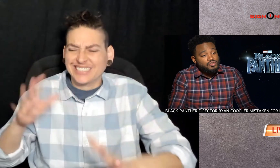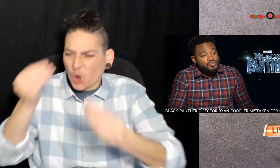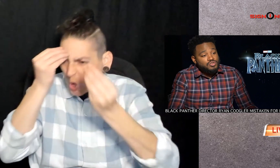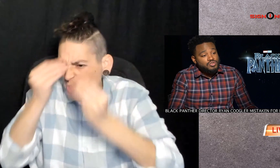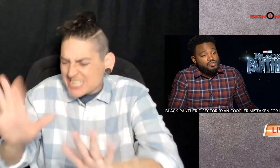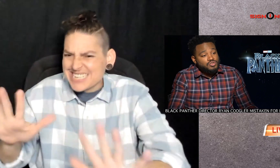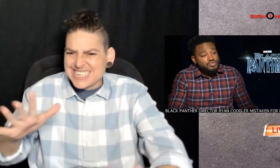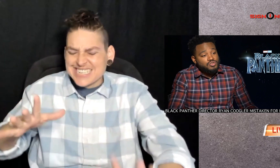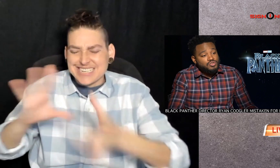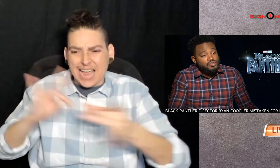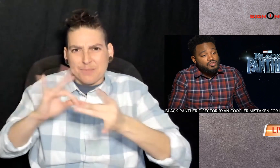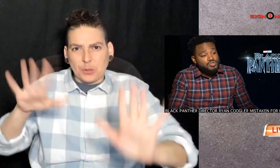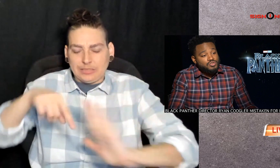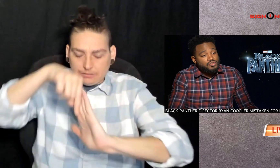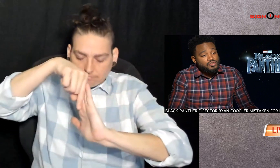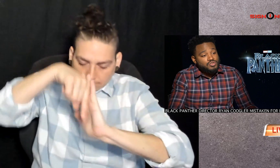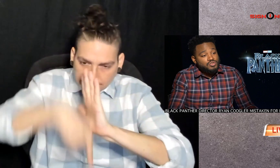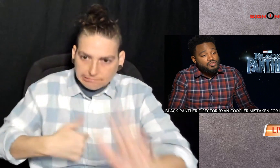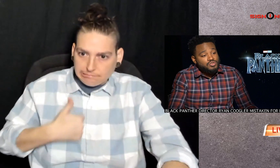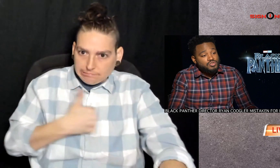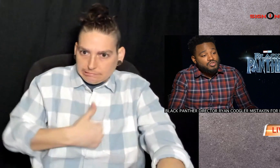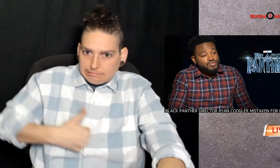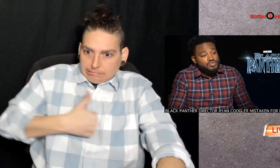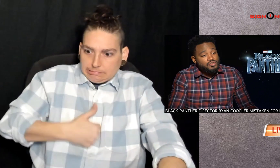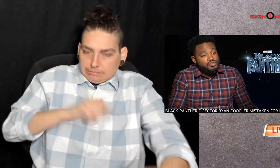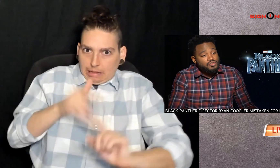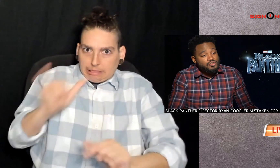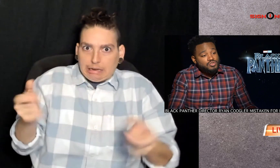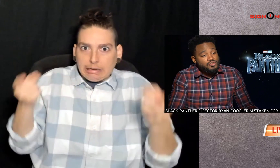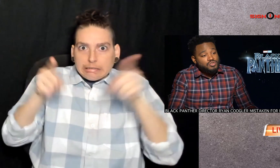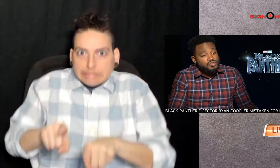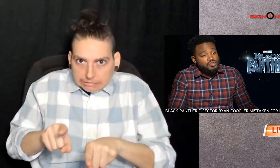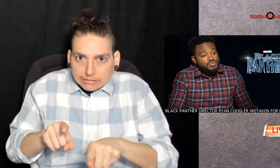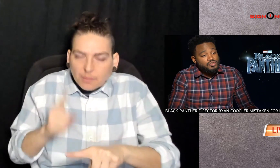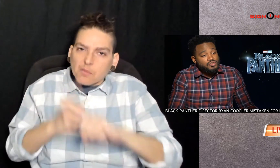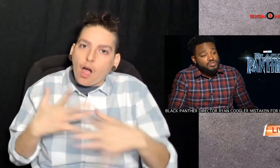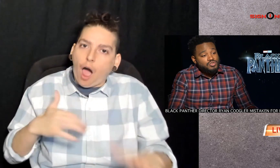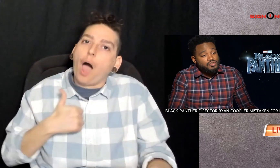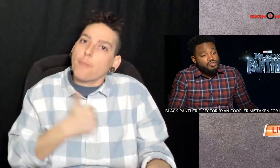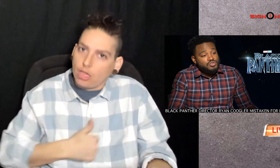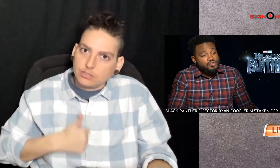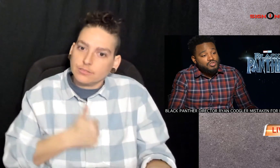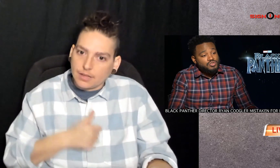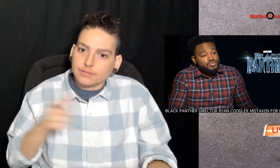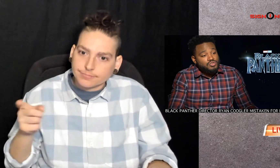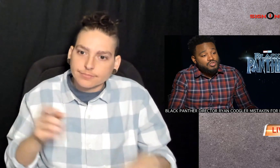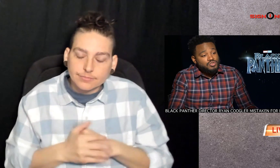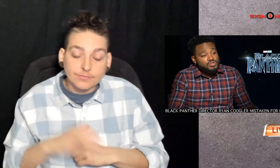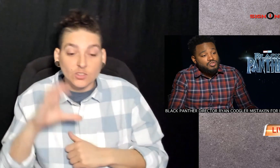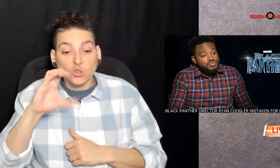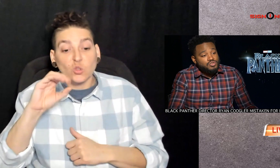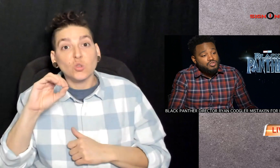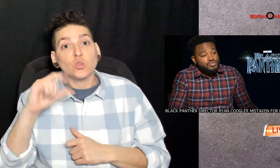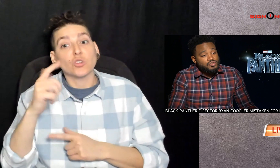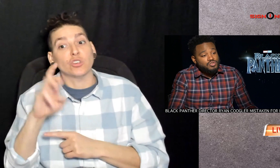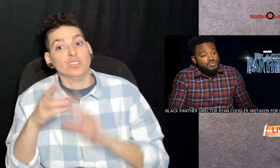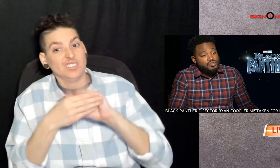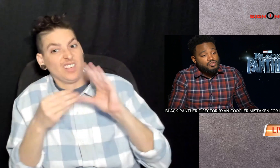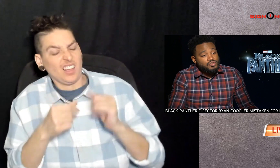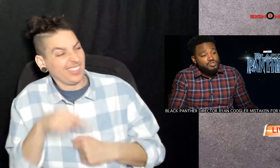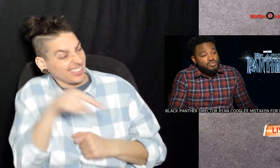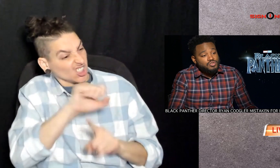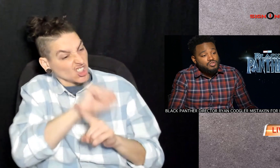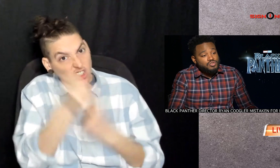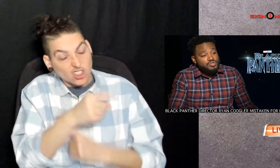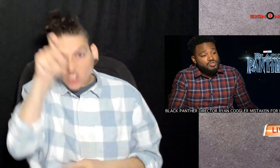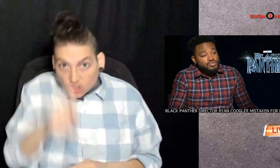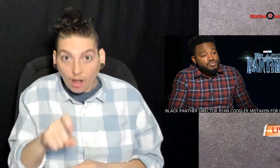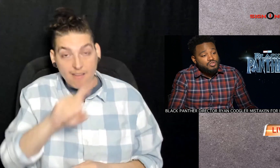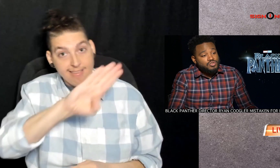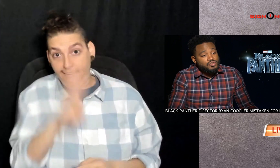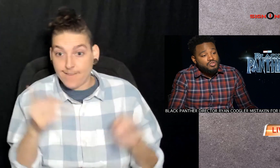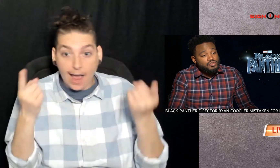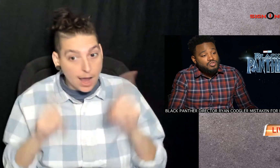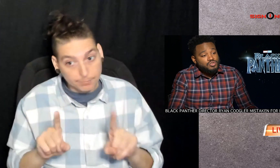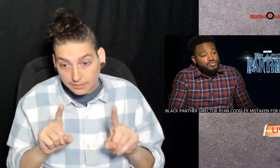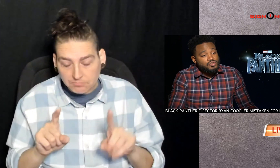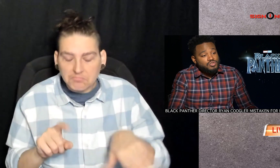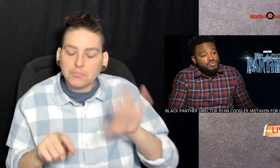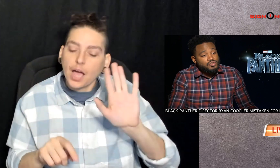a statement deeply regretting the incident and apologized Coogler says the situation